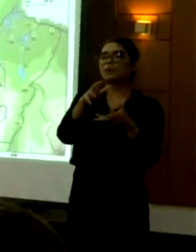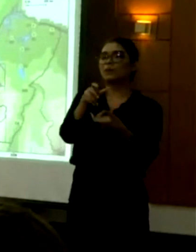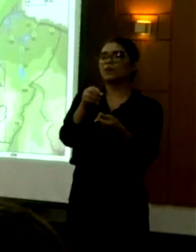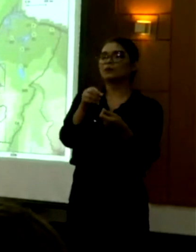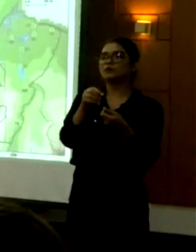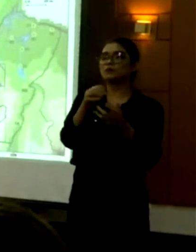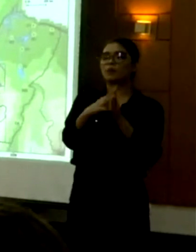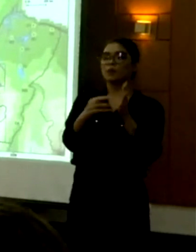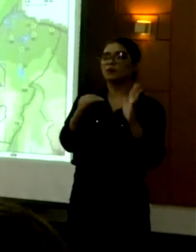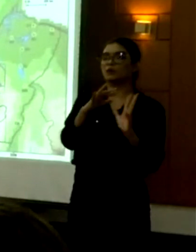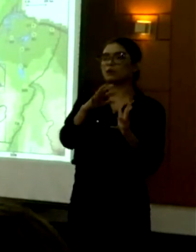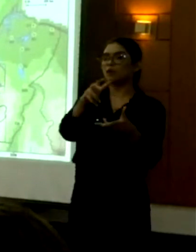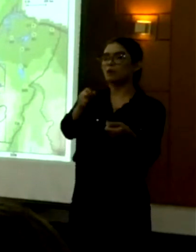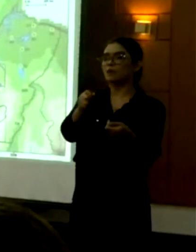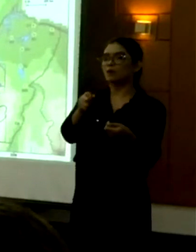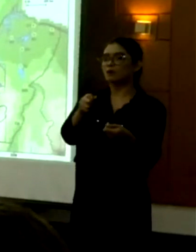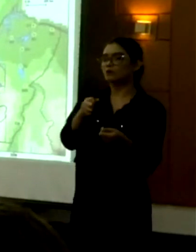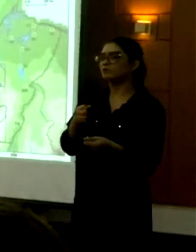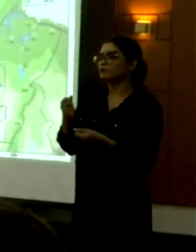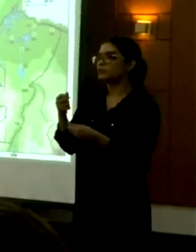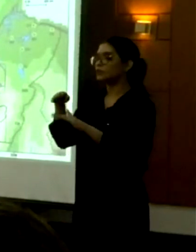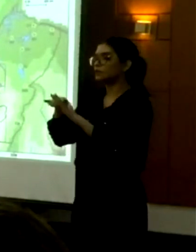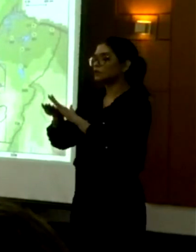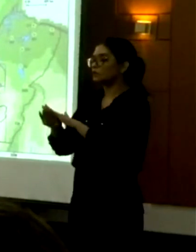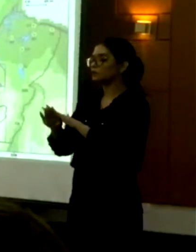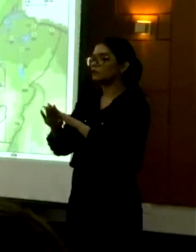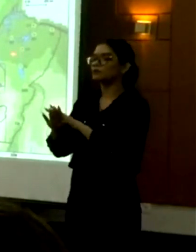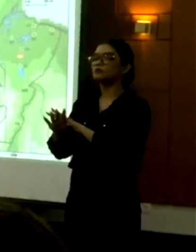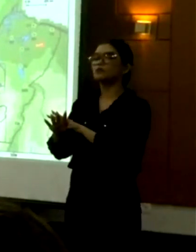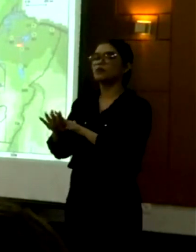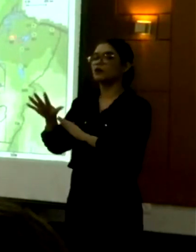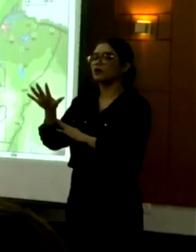in turn represents the regional effects, for example, it